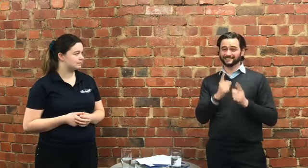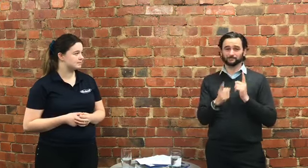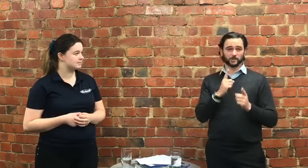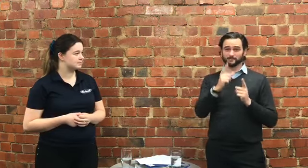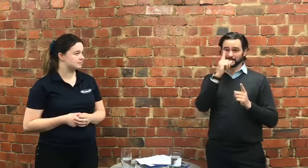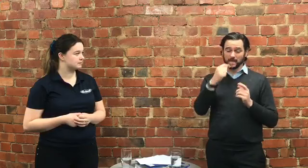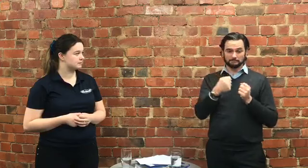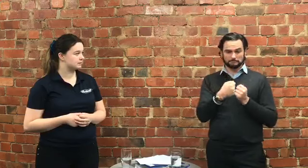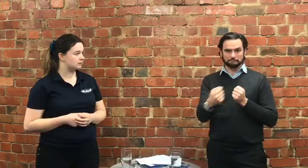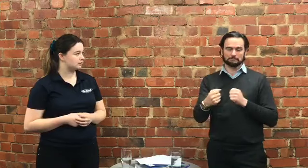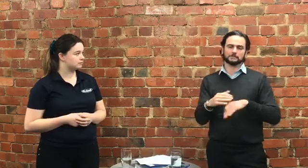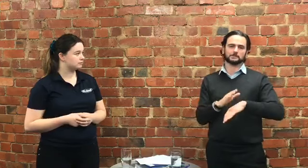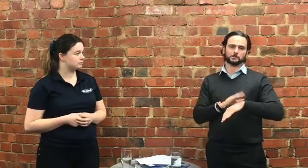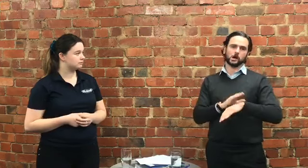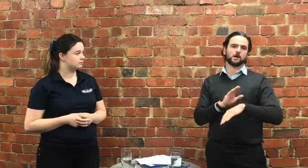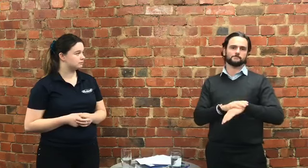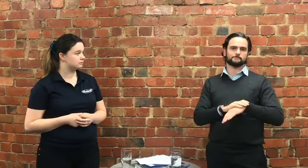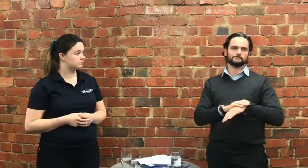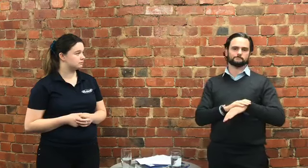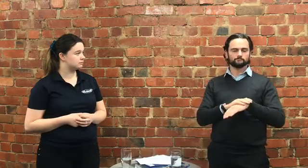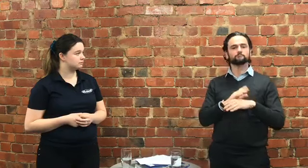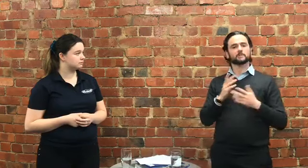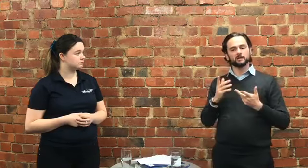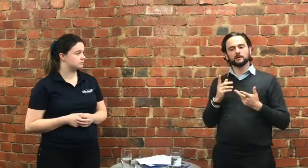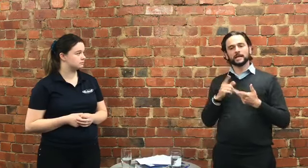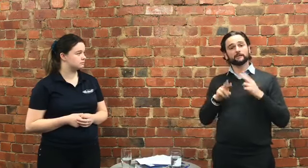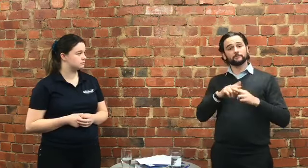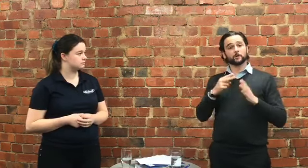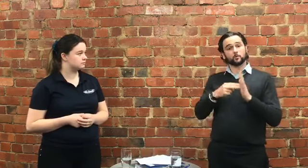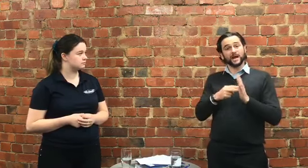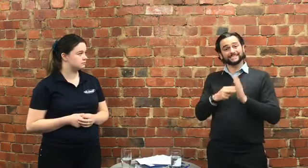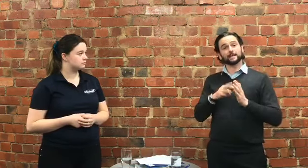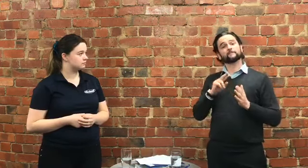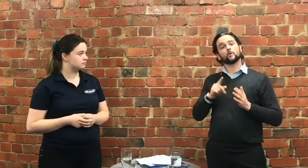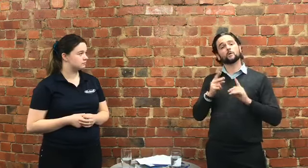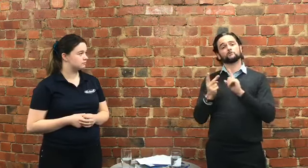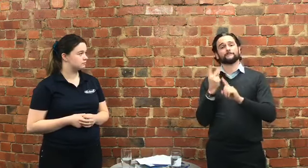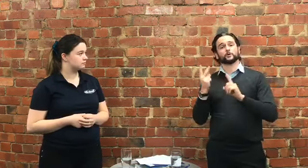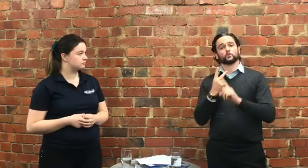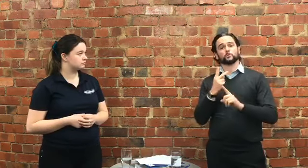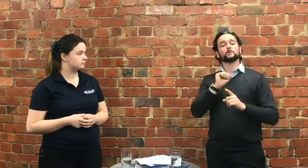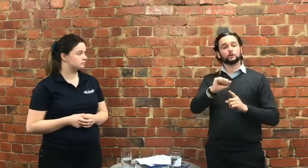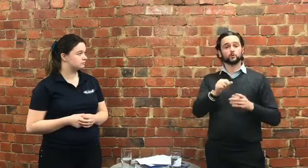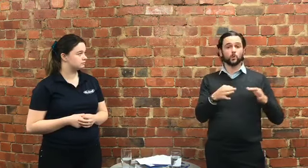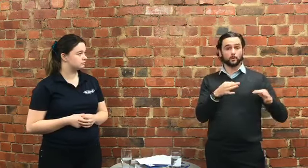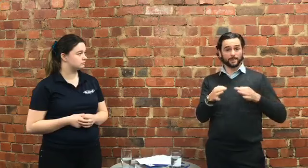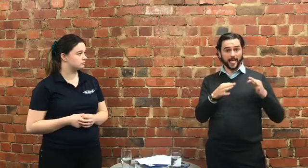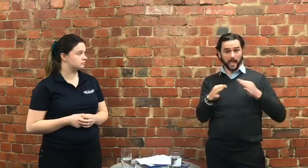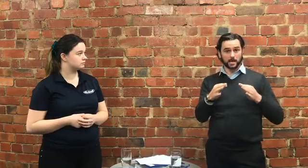or things have changed dramatically. Other times the review can take some time.